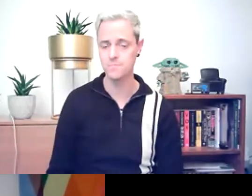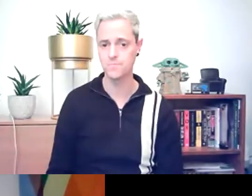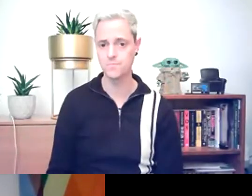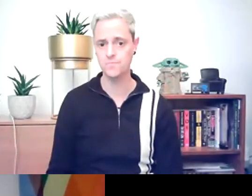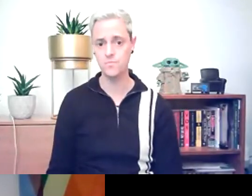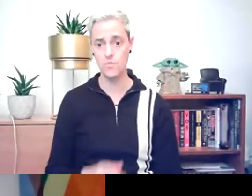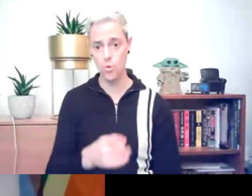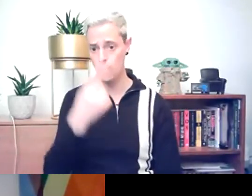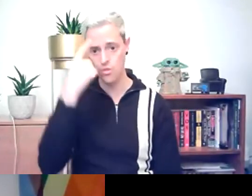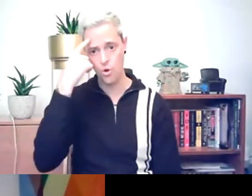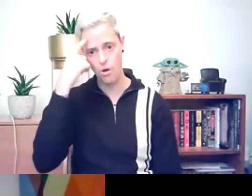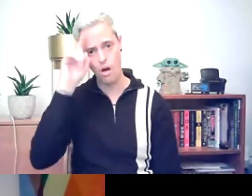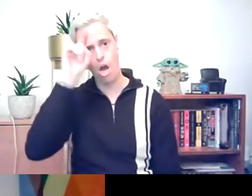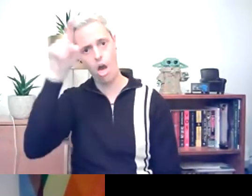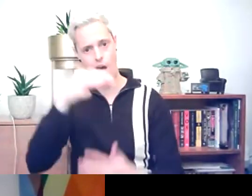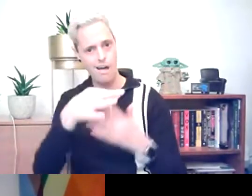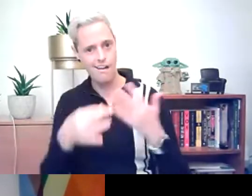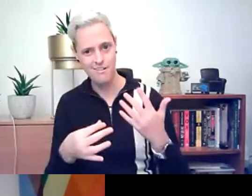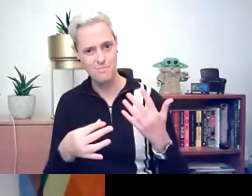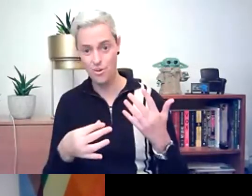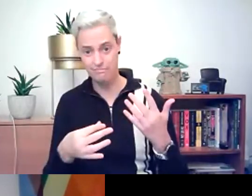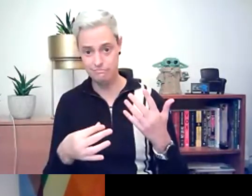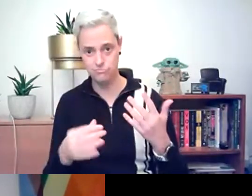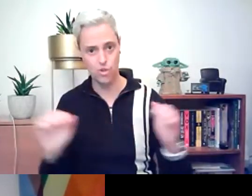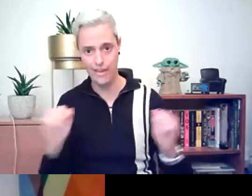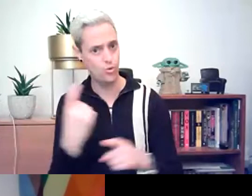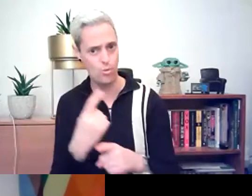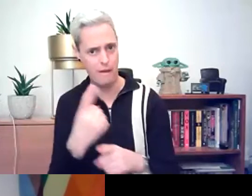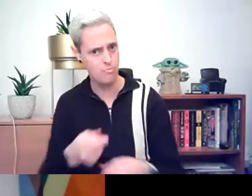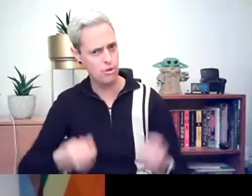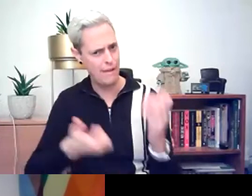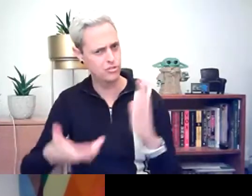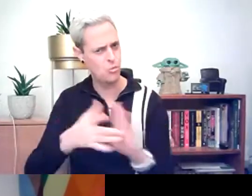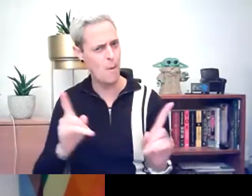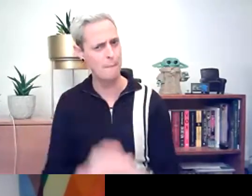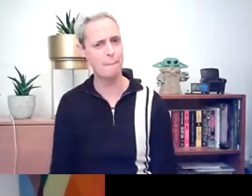any of the things you want to say. 18:42:20 Um.